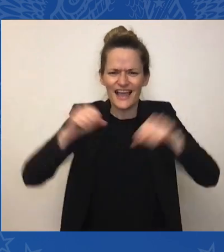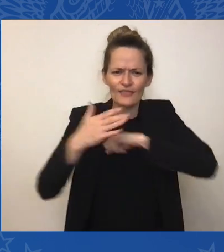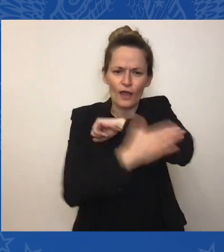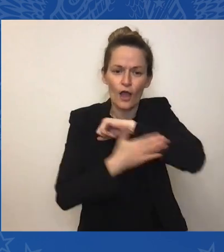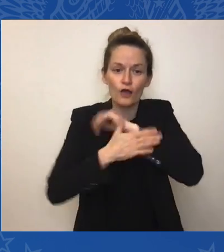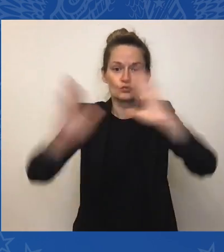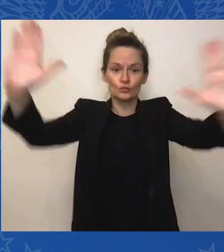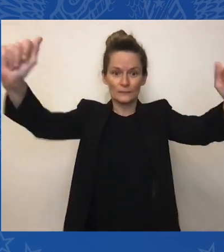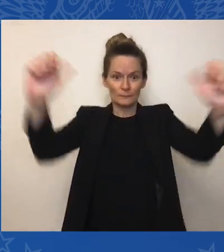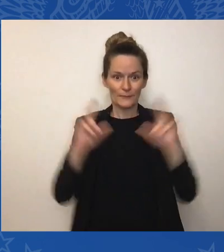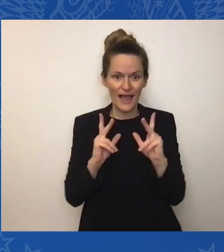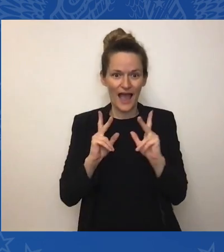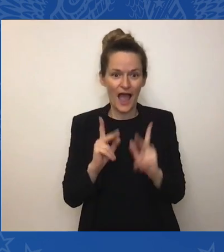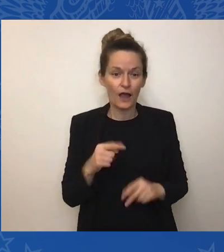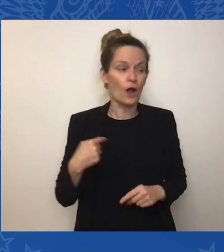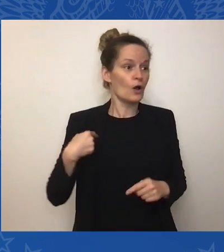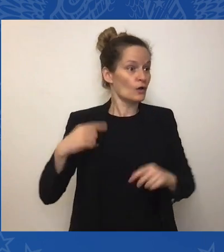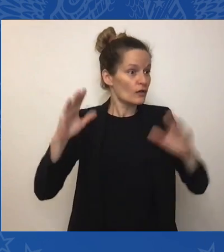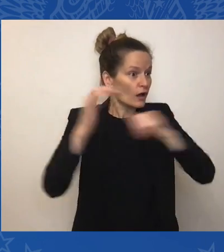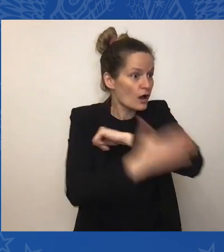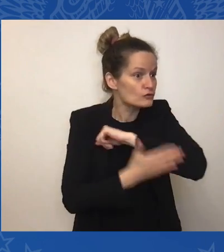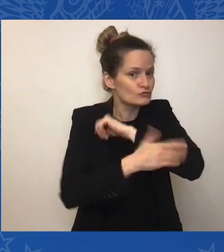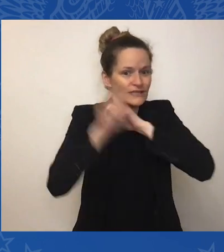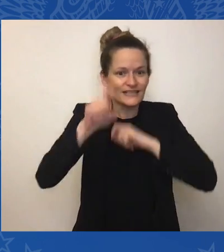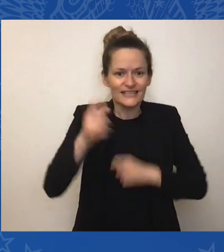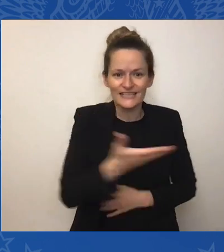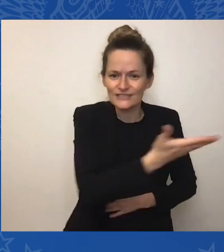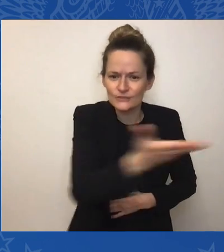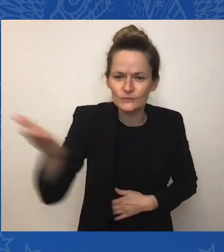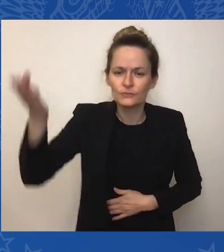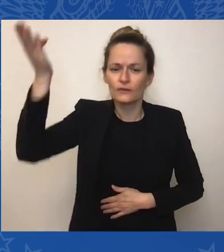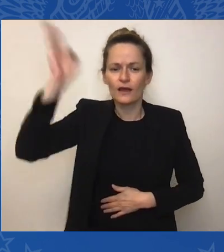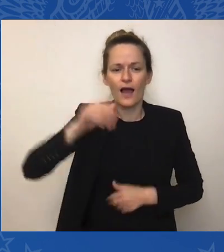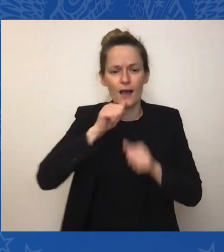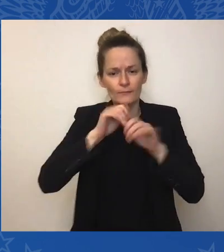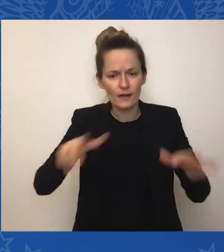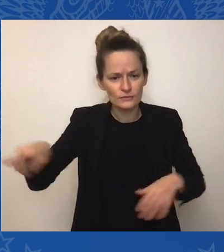God bless you all, and may God protect our troops. I really mean it -- I believe in you.